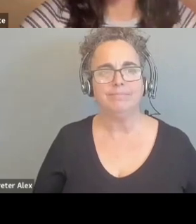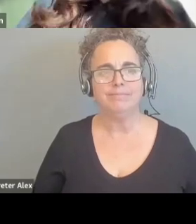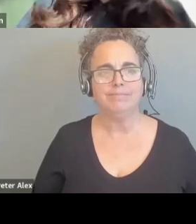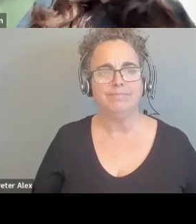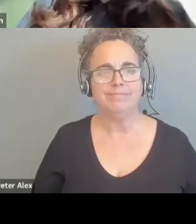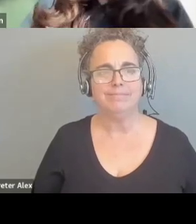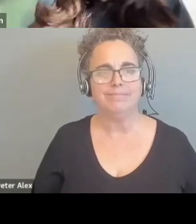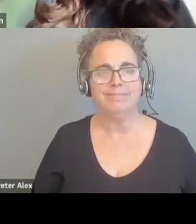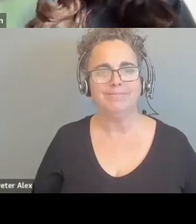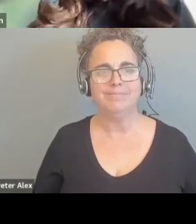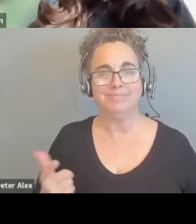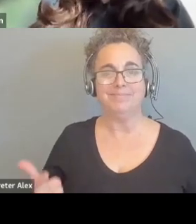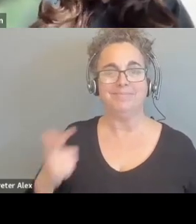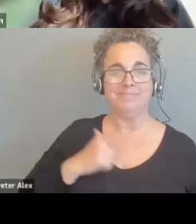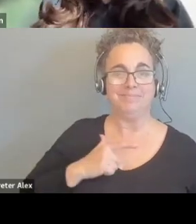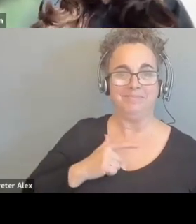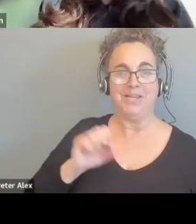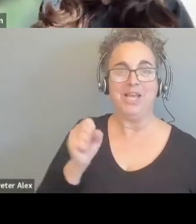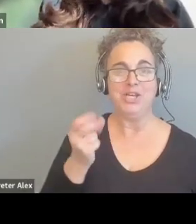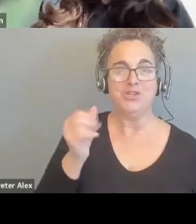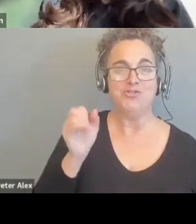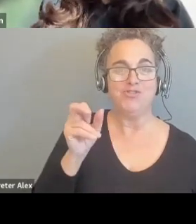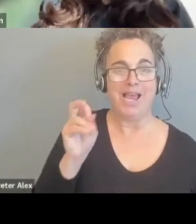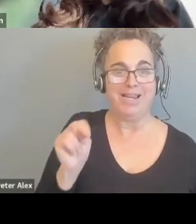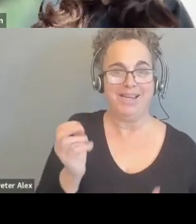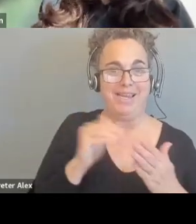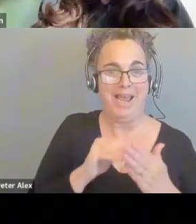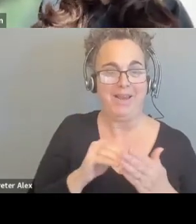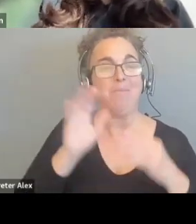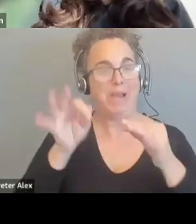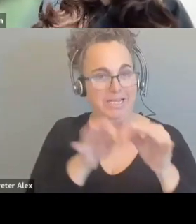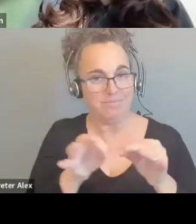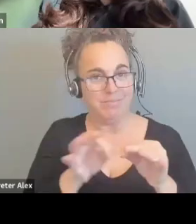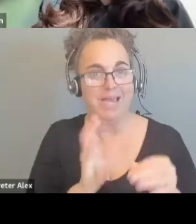And hi guys, it's Shannon again and now I'm gonna walk you through our website using this video.